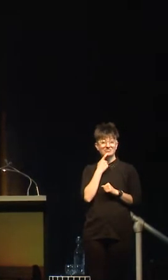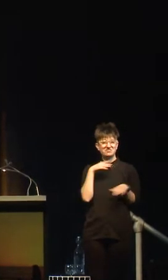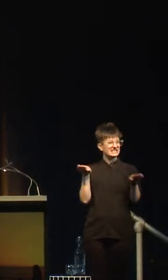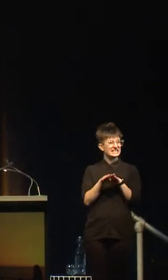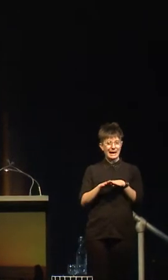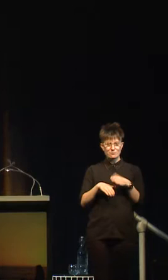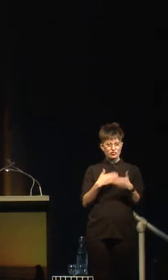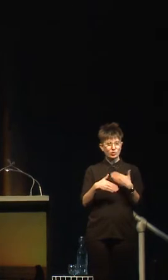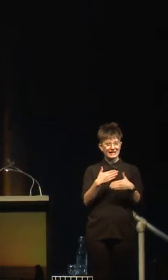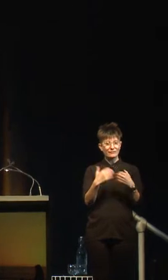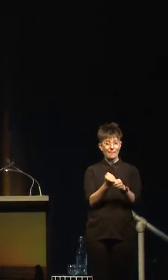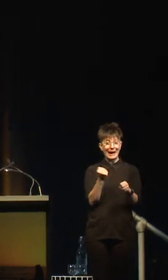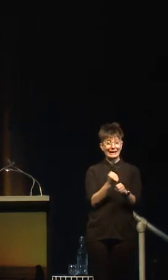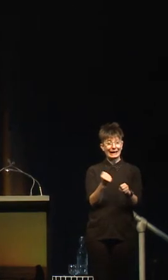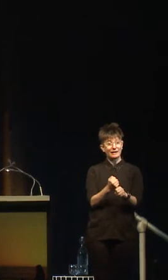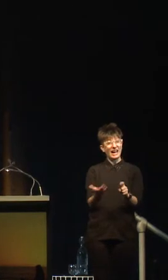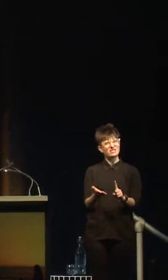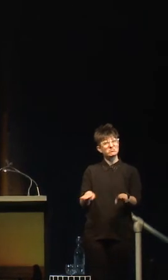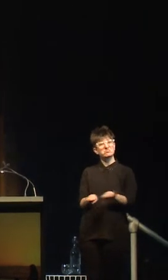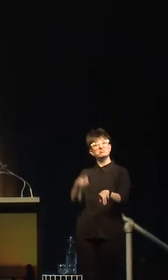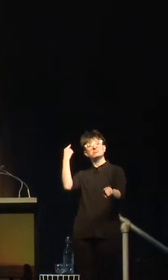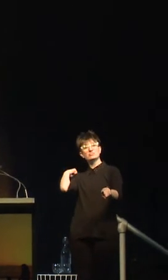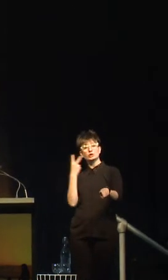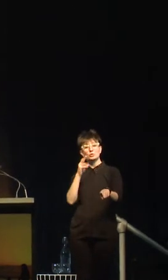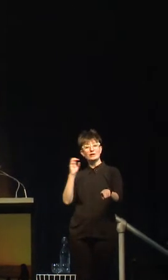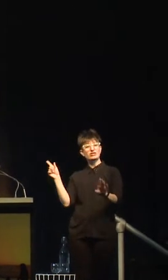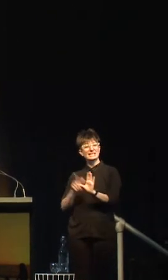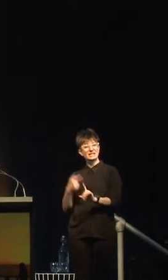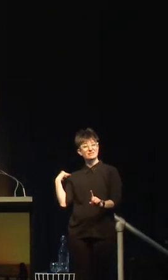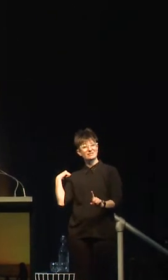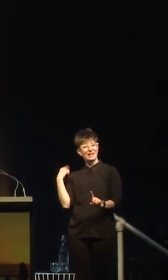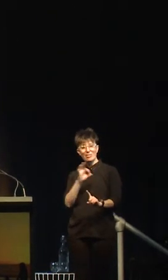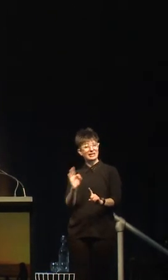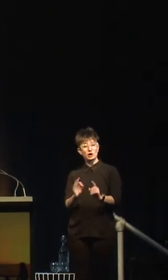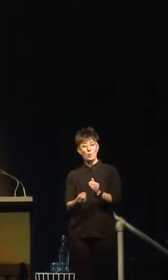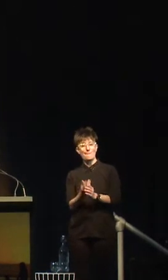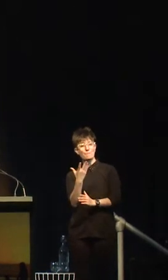ago. And there is there is no emerging technology. There is in aluminium we think we're in about